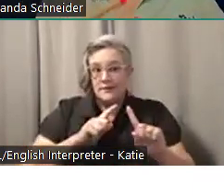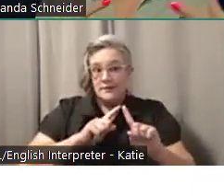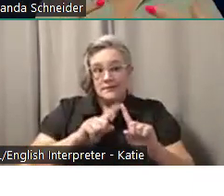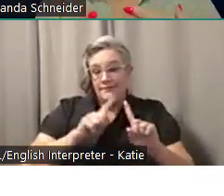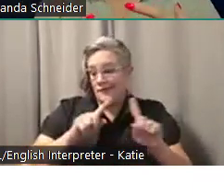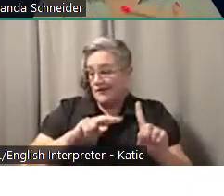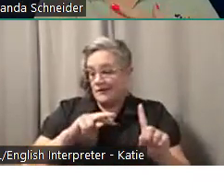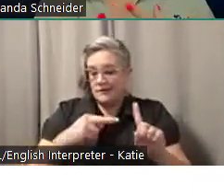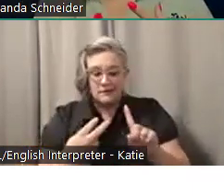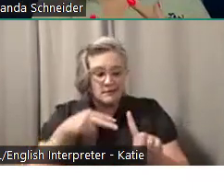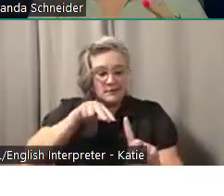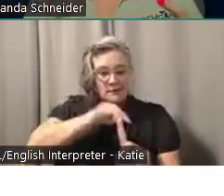how reading is built,